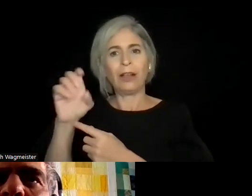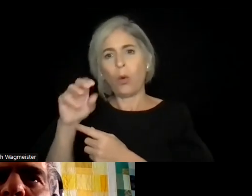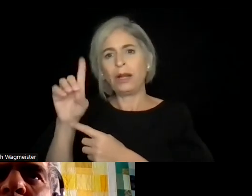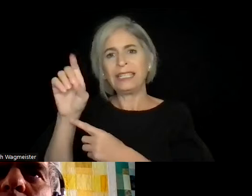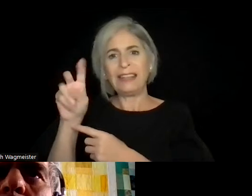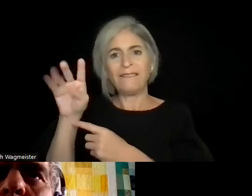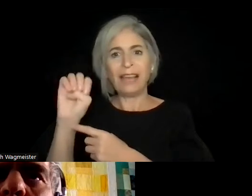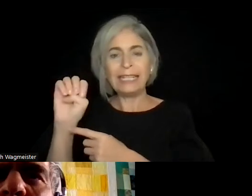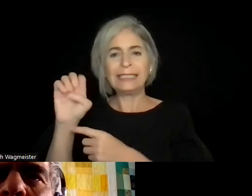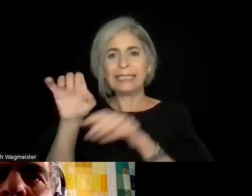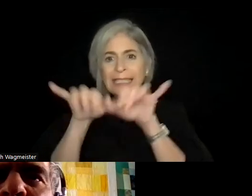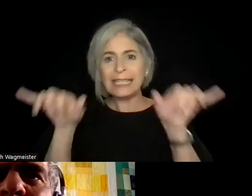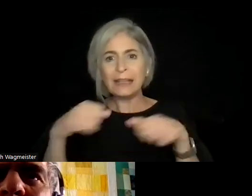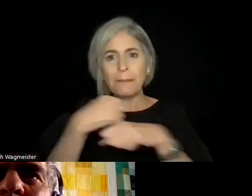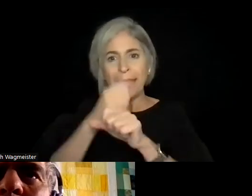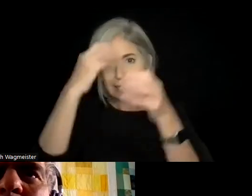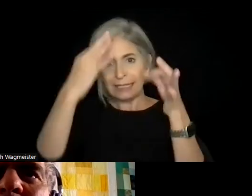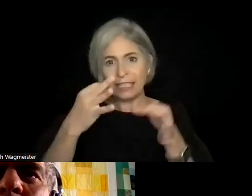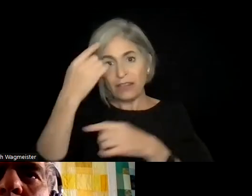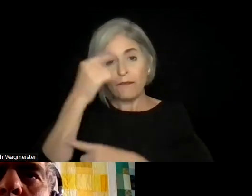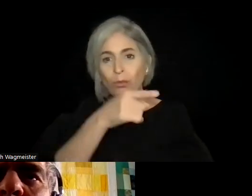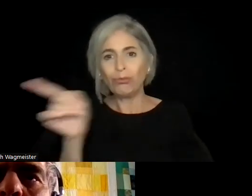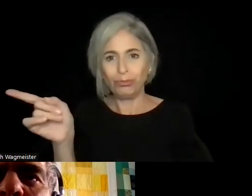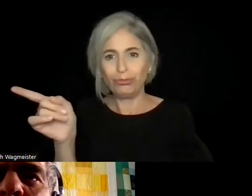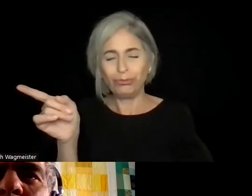highly personalized information or profile-based